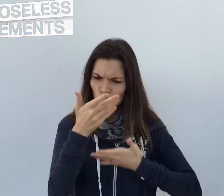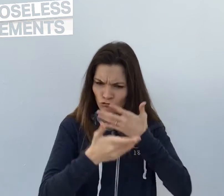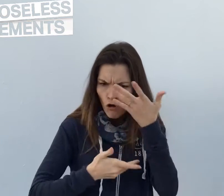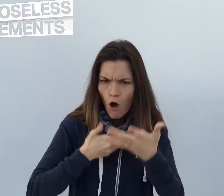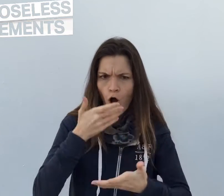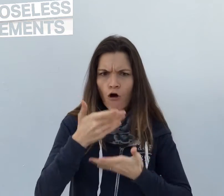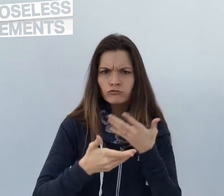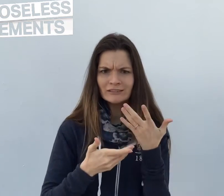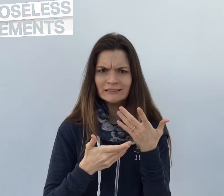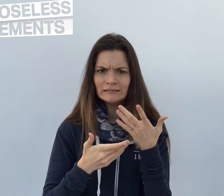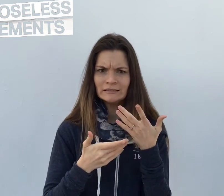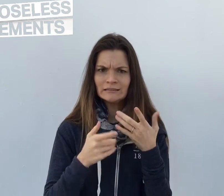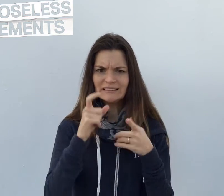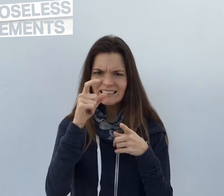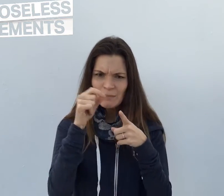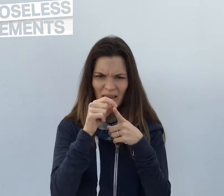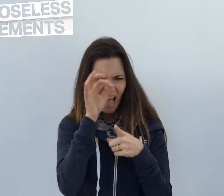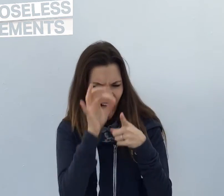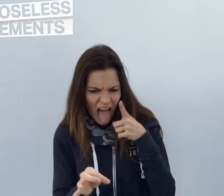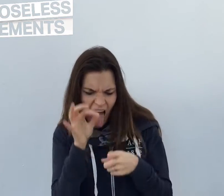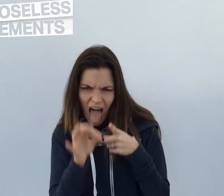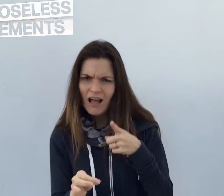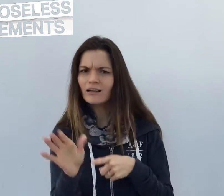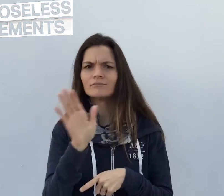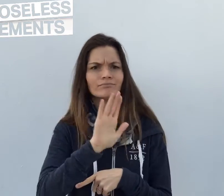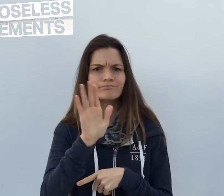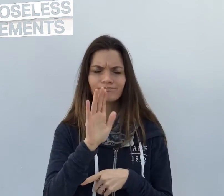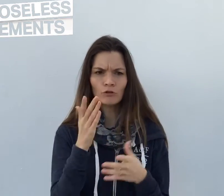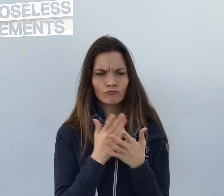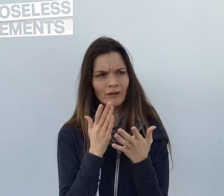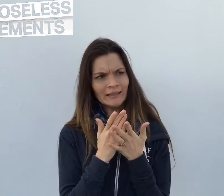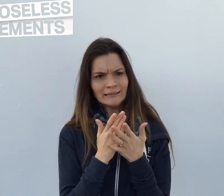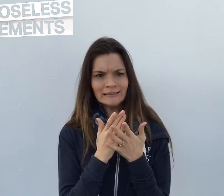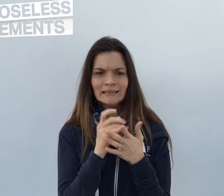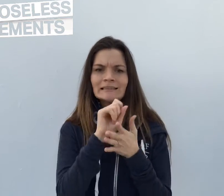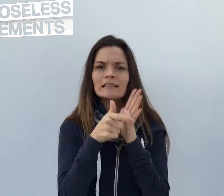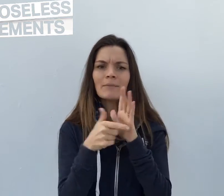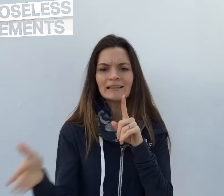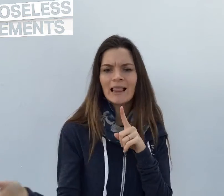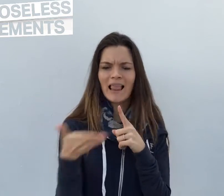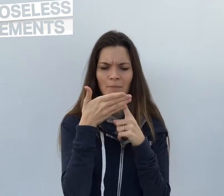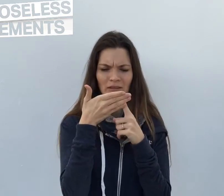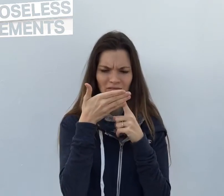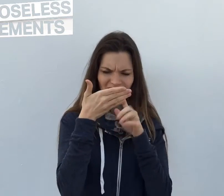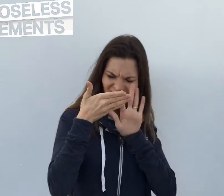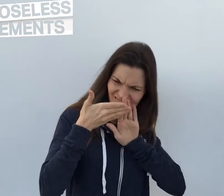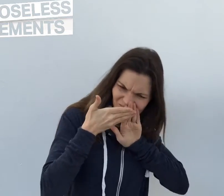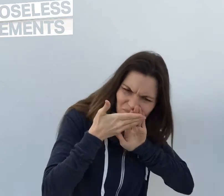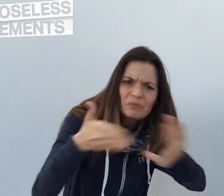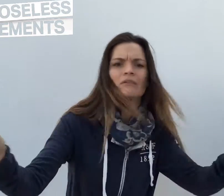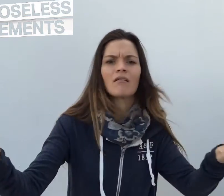The performance itself isn't going to be about what CP is or is not. In reality the show is about looking behind the label of